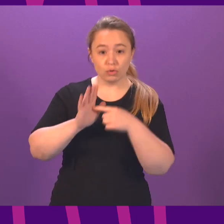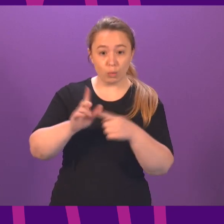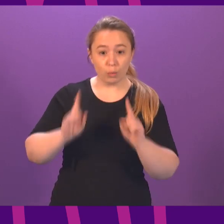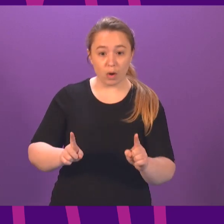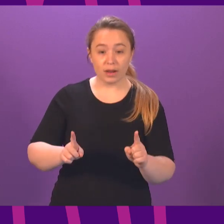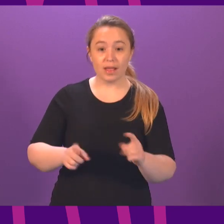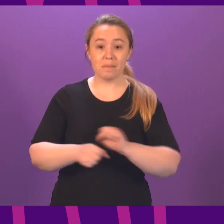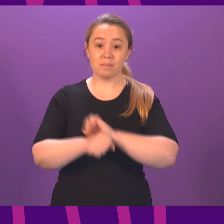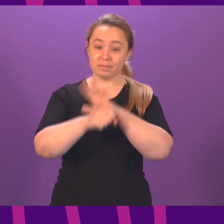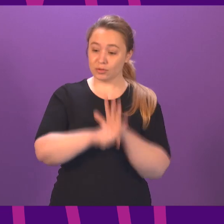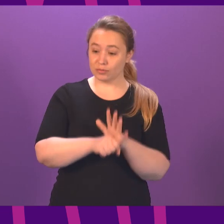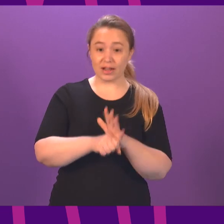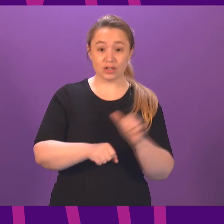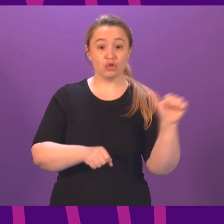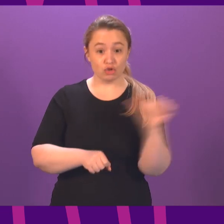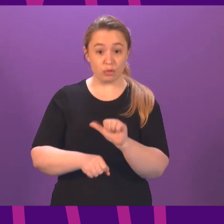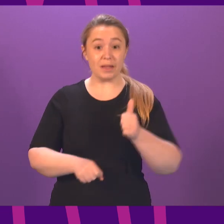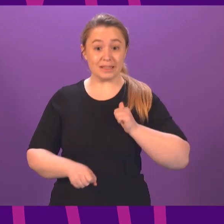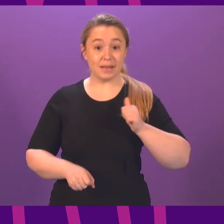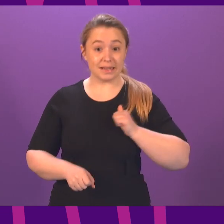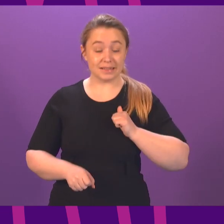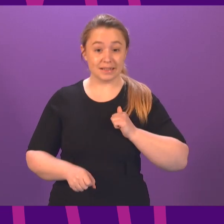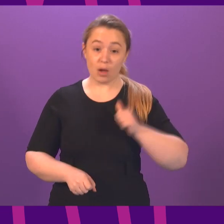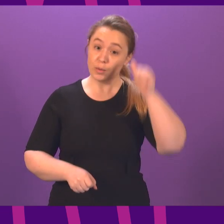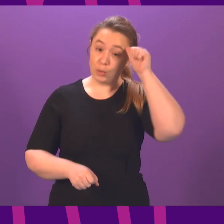The Government knew that a pandemic could threaten the lives of people across Scotland.